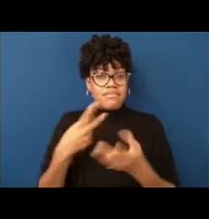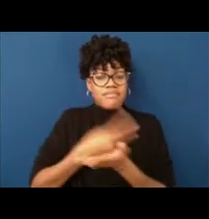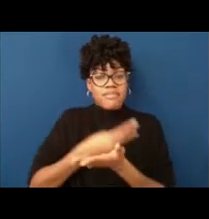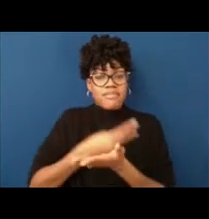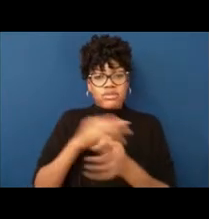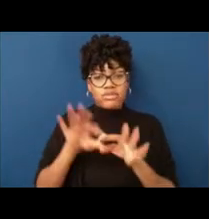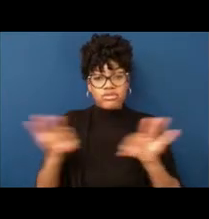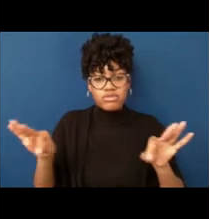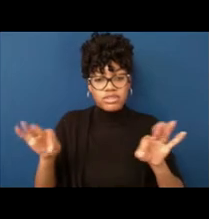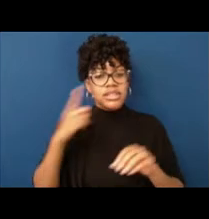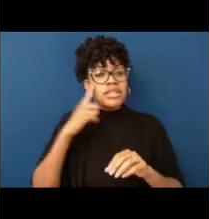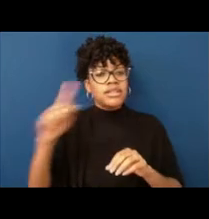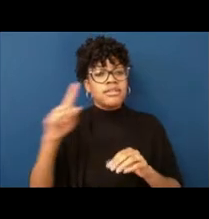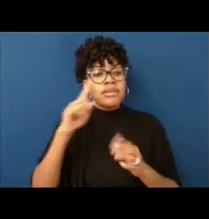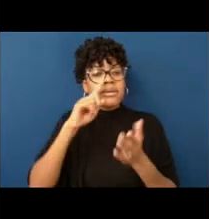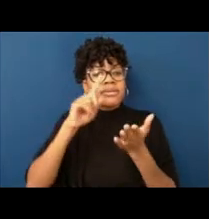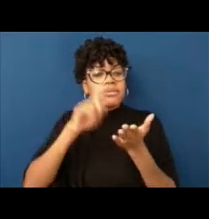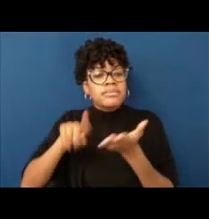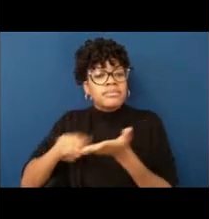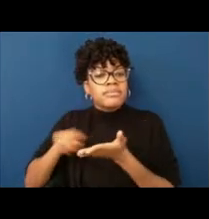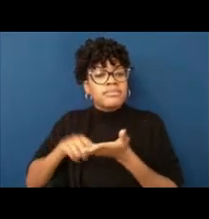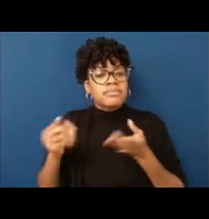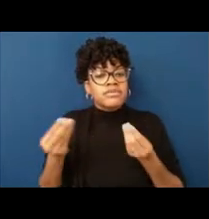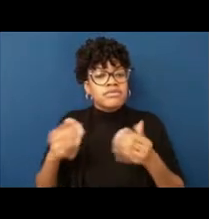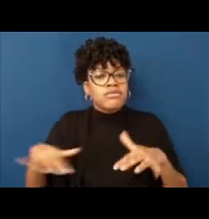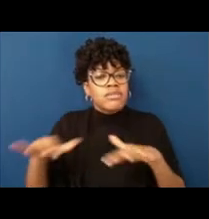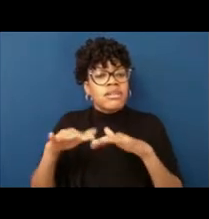so that I could advocate and help to protect